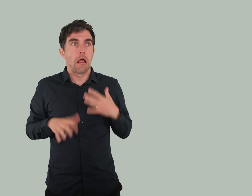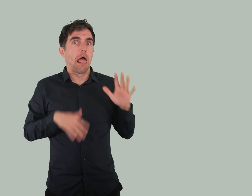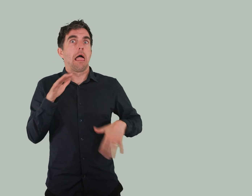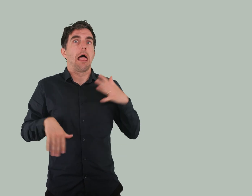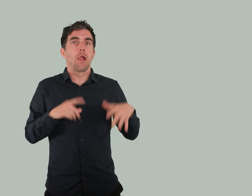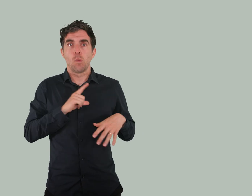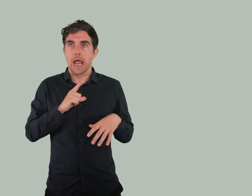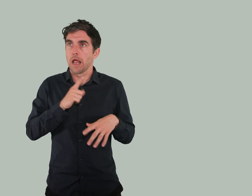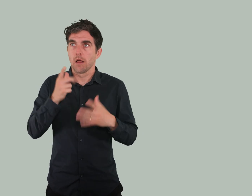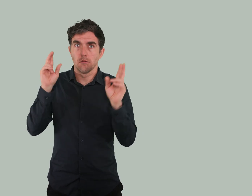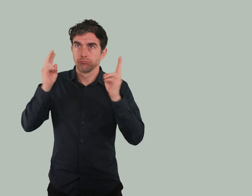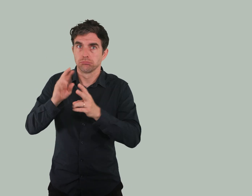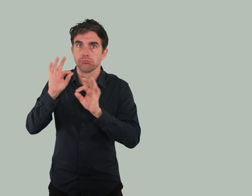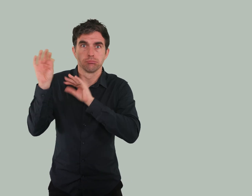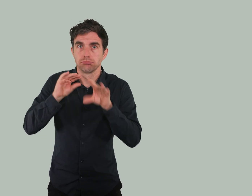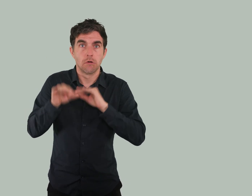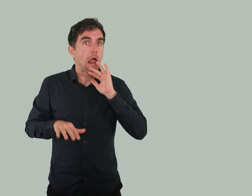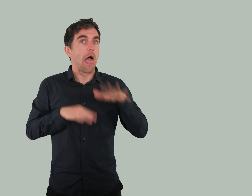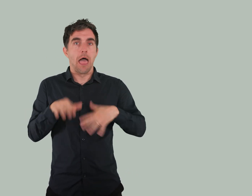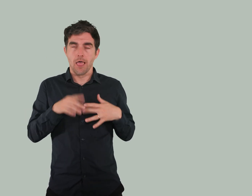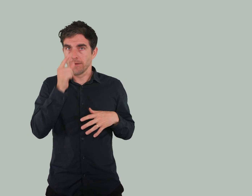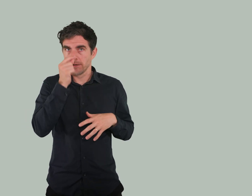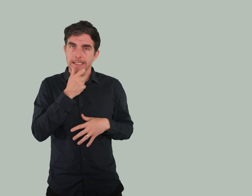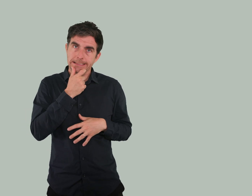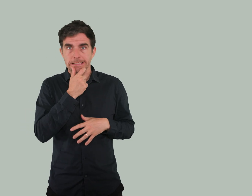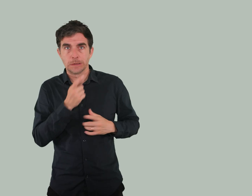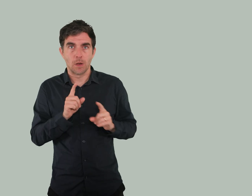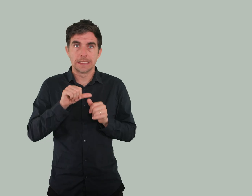Now they face the consequences, alongside a sharp dilemma.